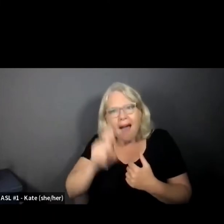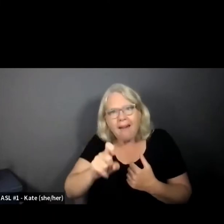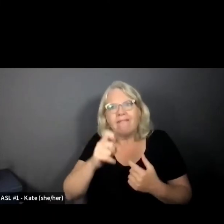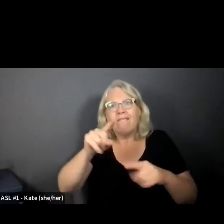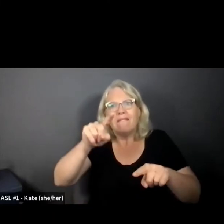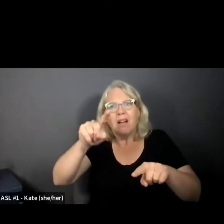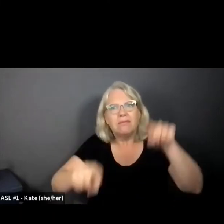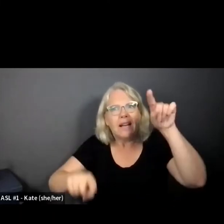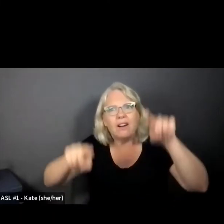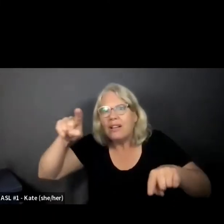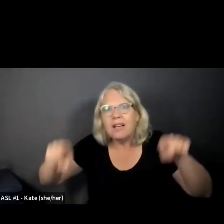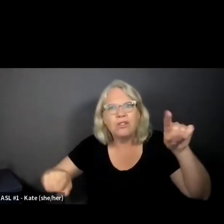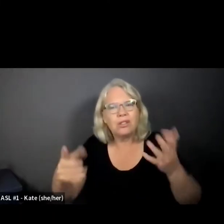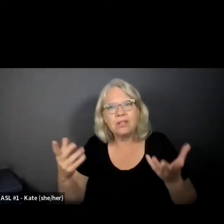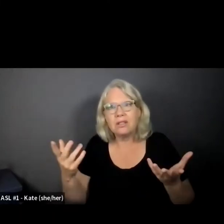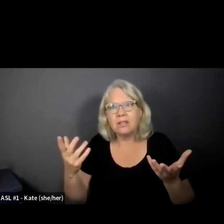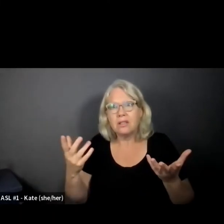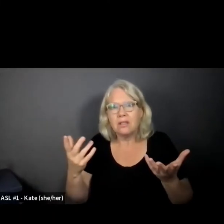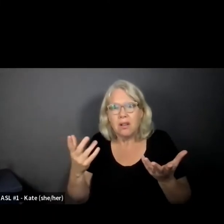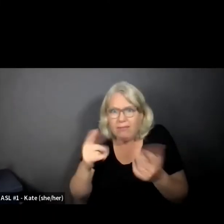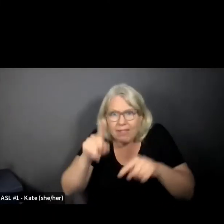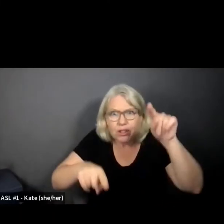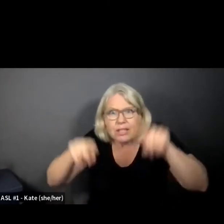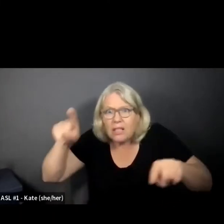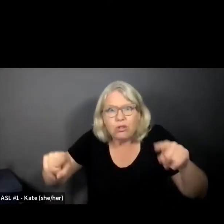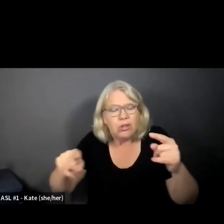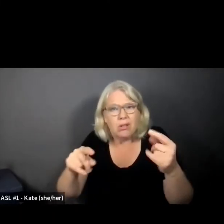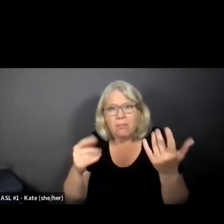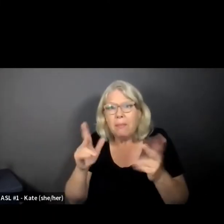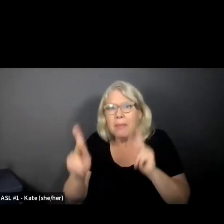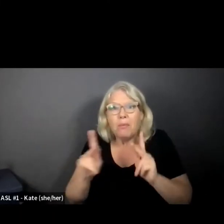ITSELF IS A DIVERSE SET OF EXPERIENCES.